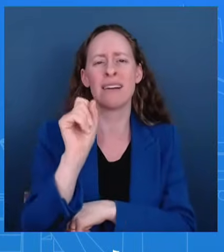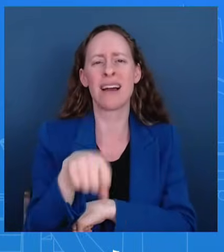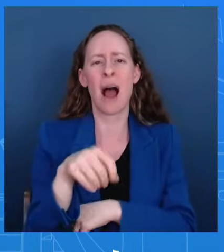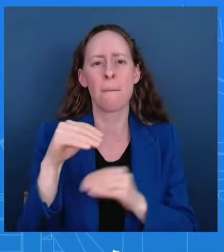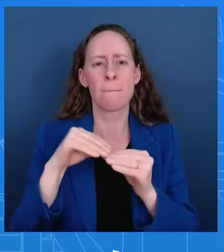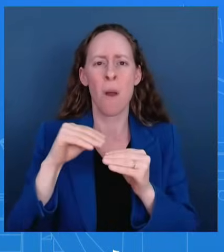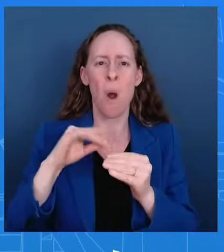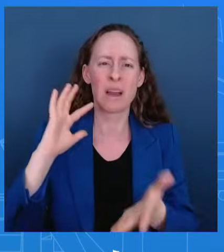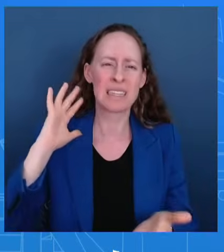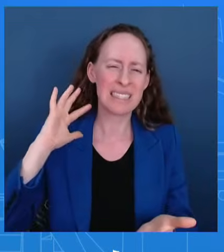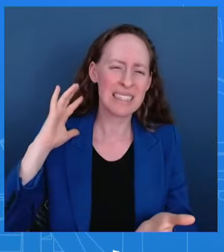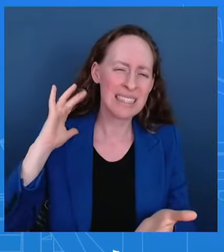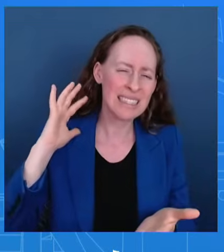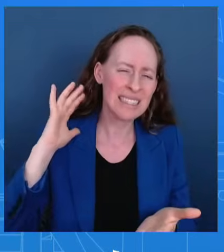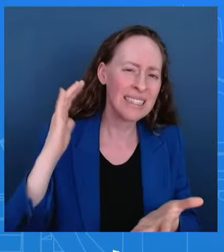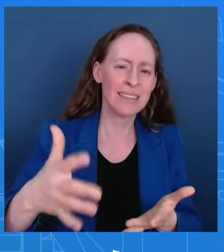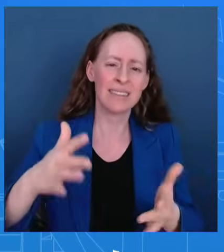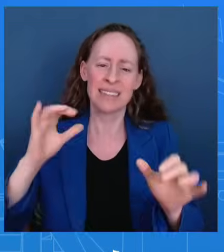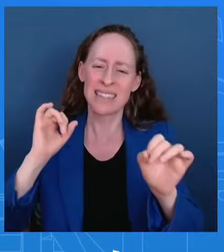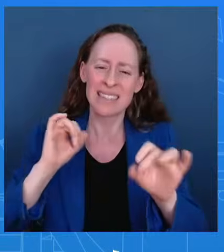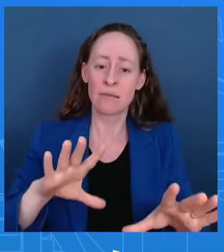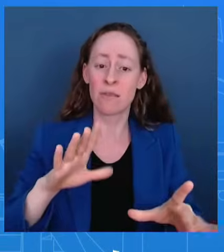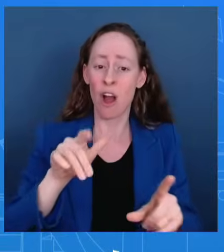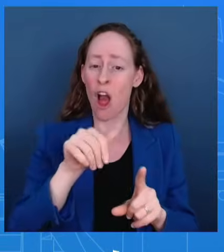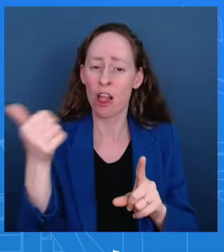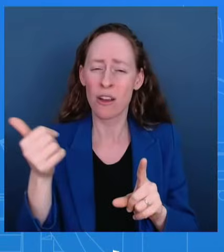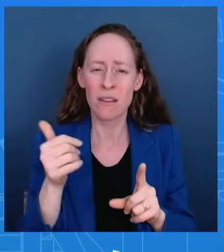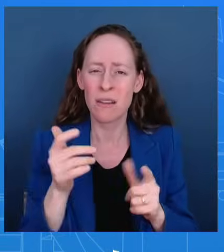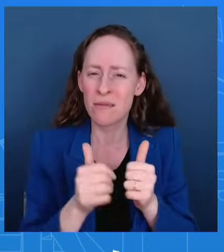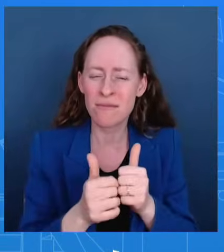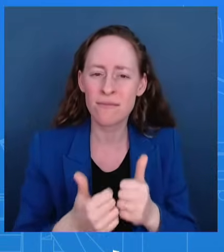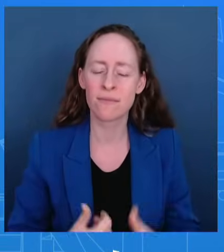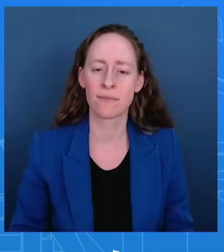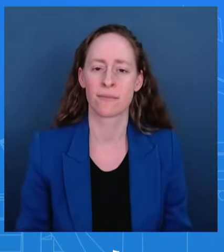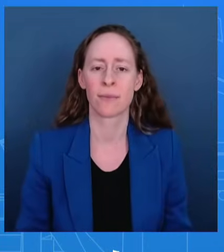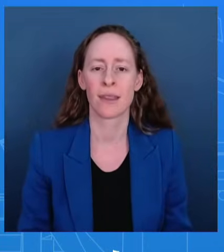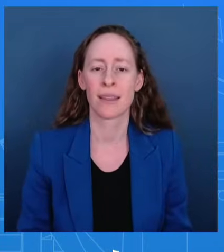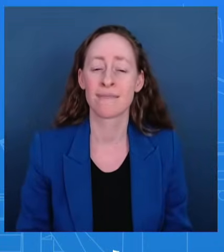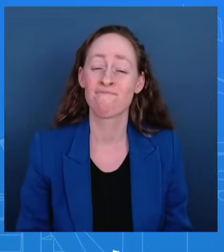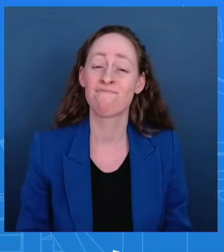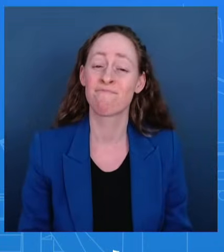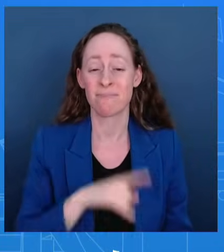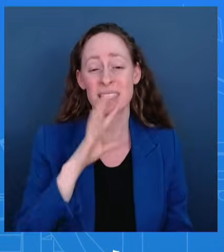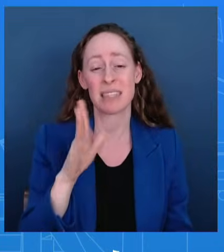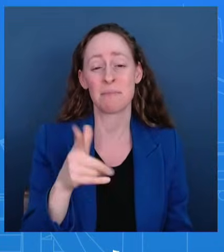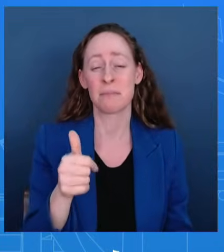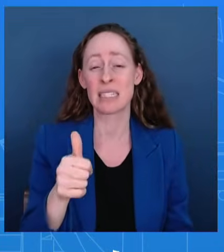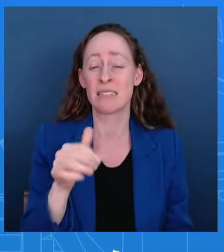Mr. Kirby: Well, look, there's no better way to do it than the land crossings. There's just not. And before the war, there was 500 trucks